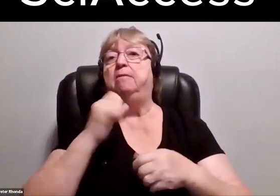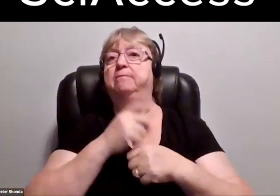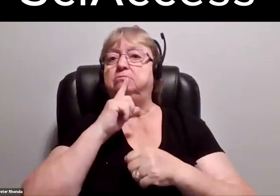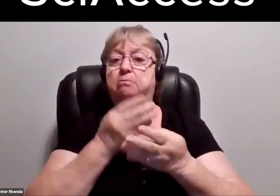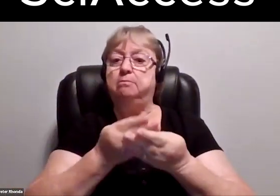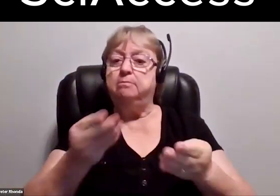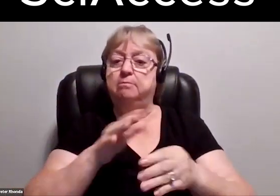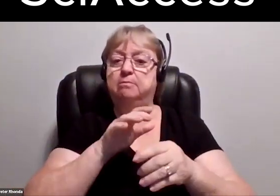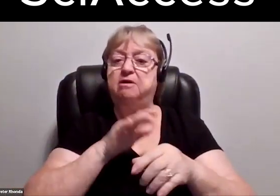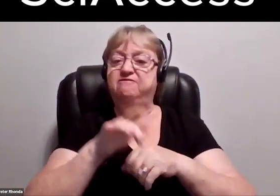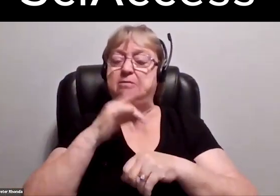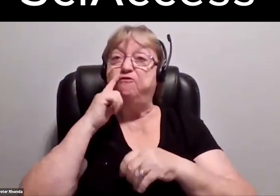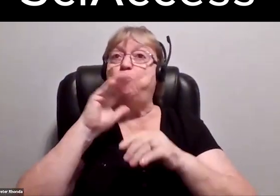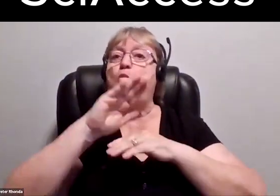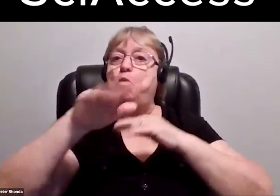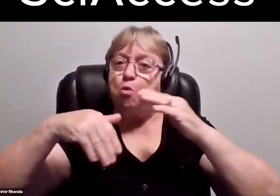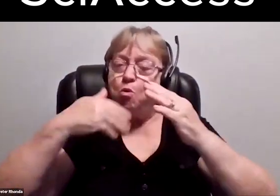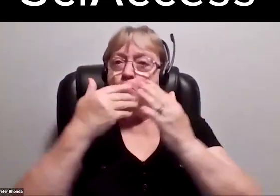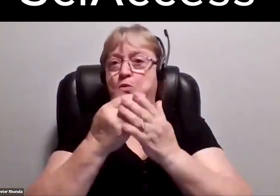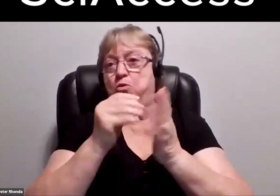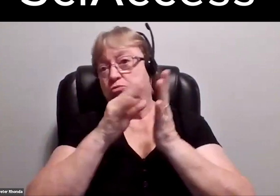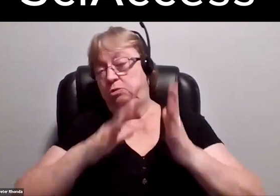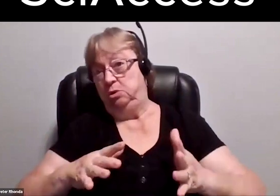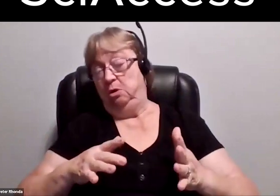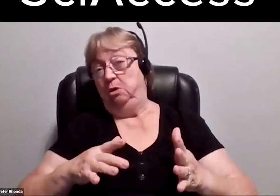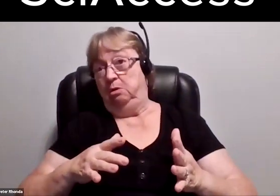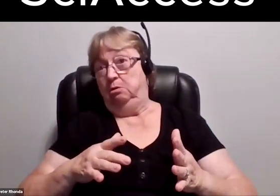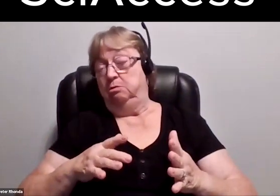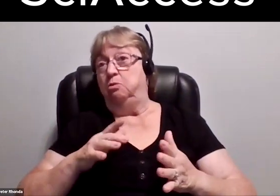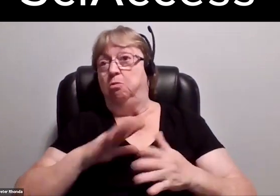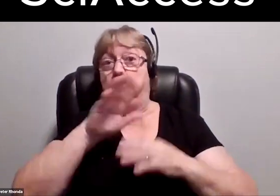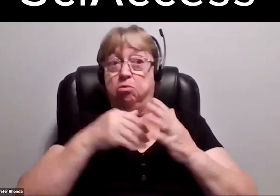for all students so that everyone can participate equitably.